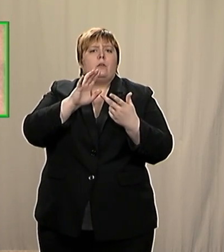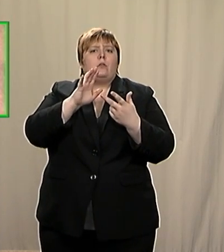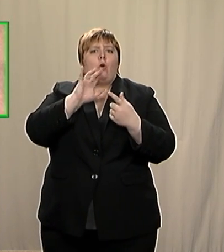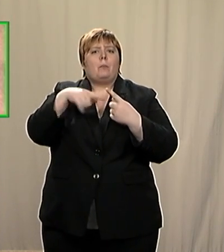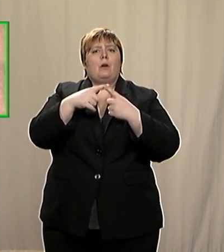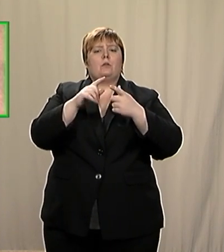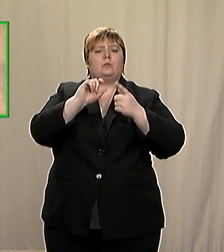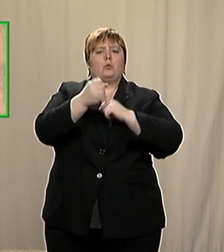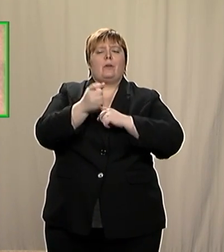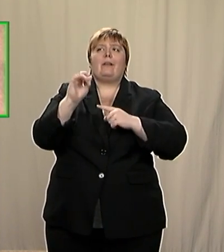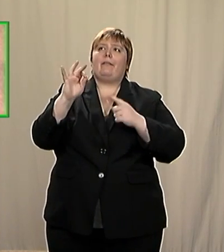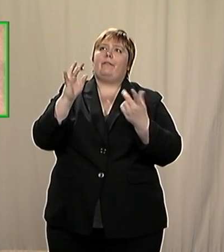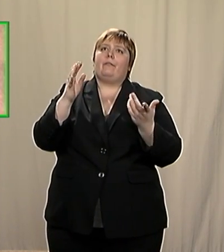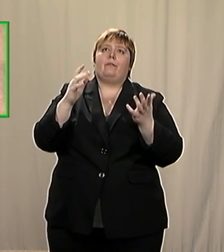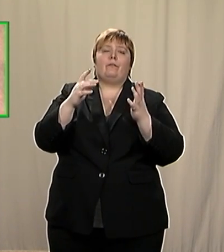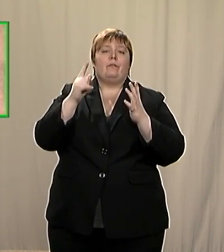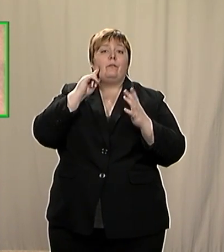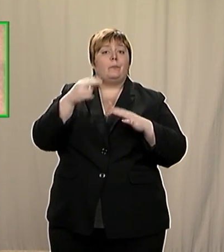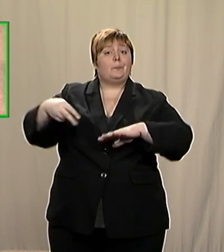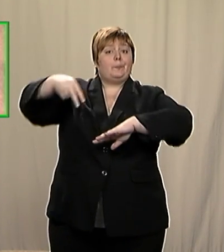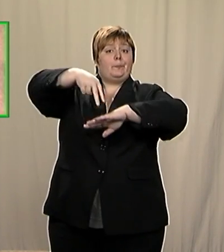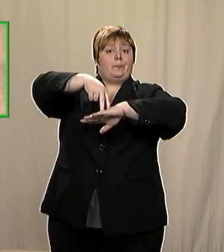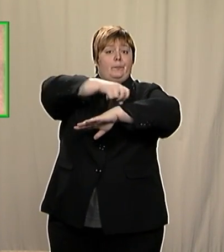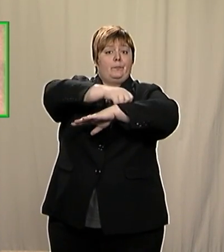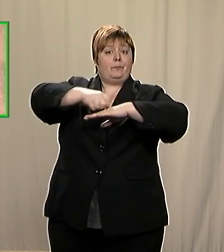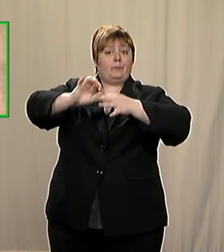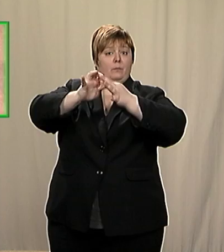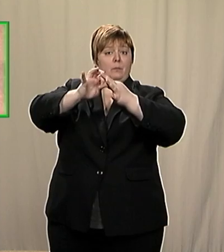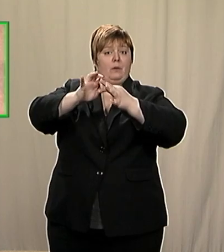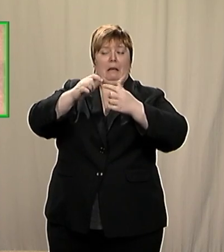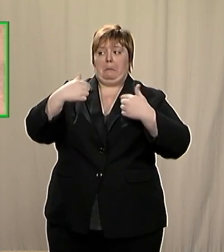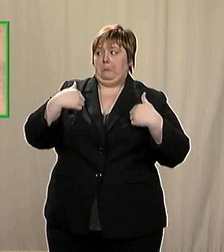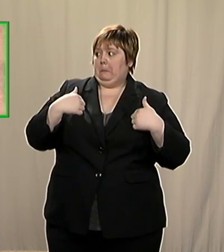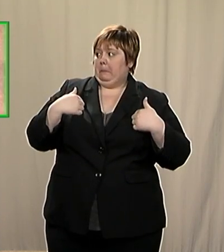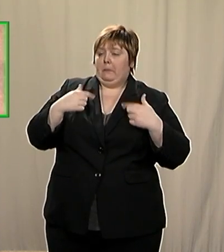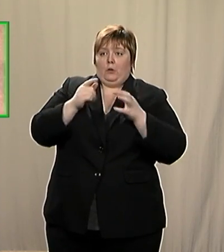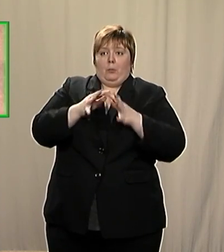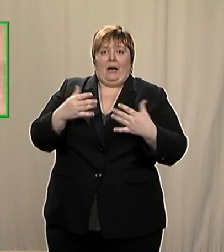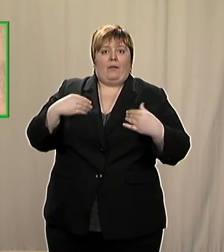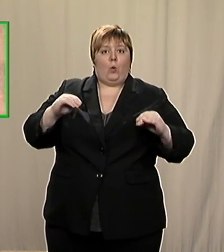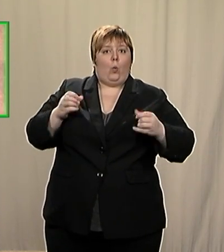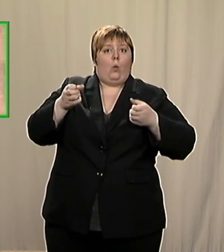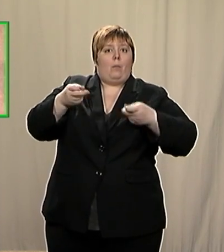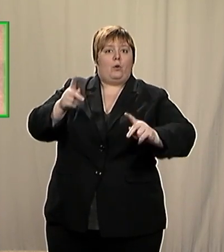where in a platform interpreting situation, where I have little or not chance to stop the speaker,